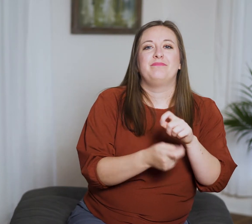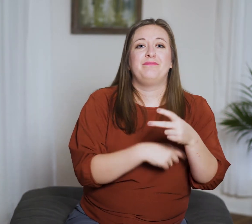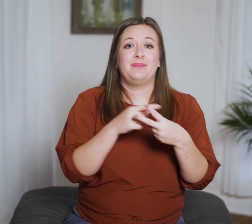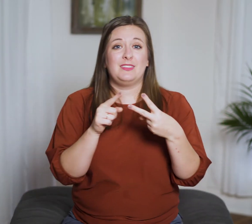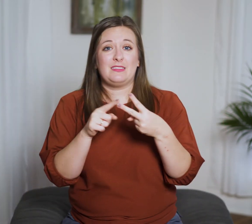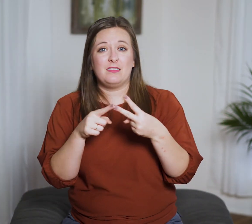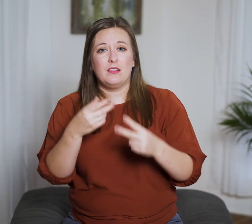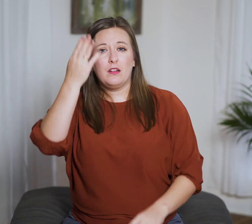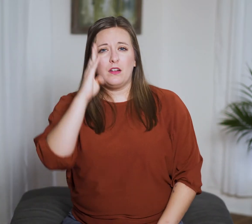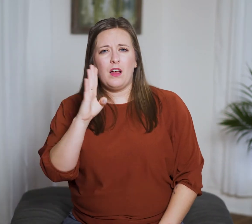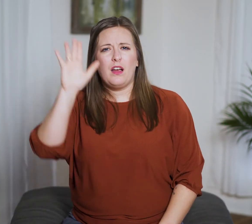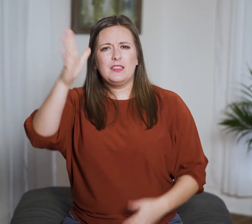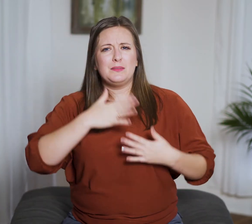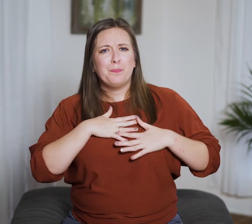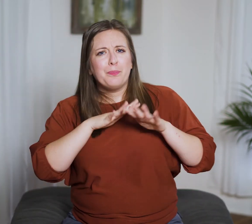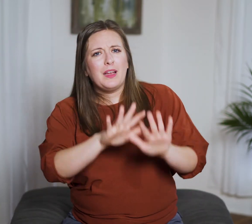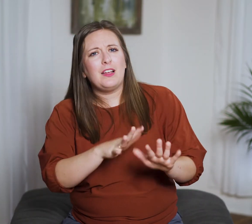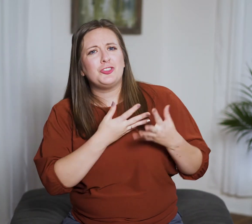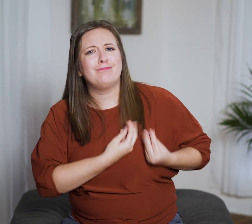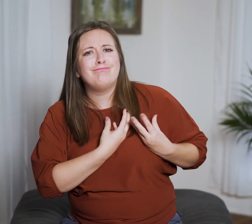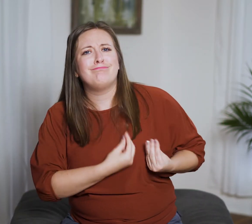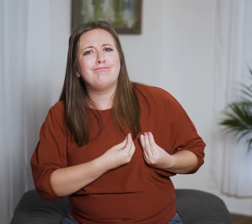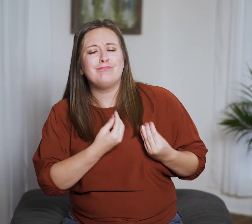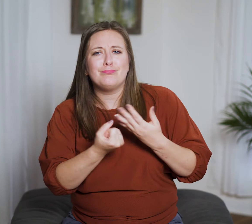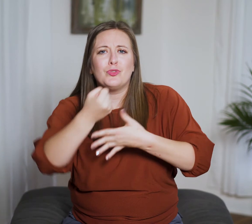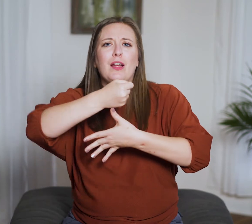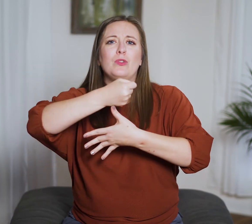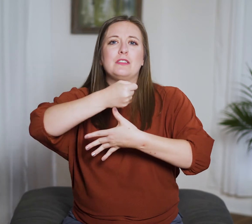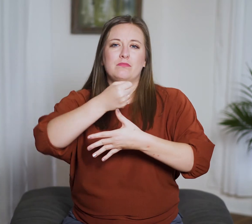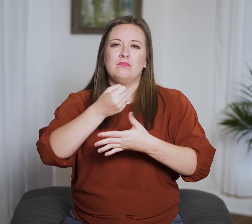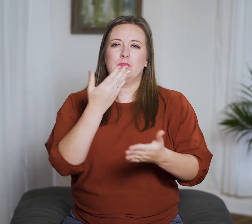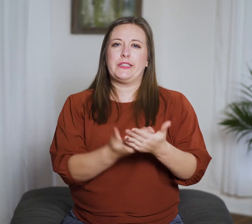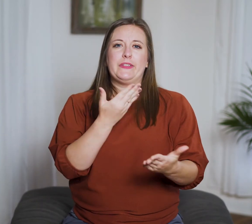Second, God’s compassion and priorities are evident